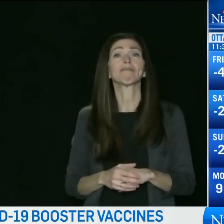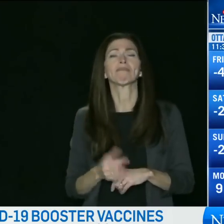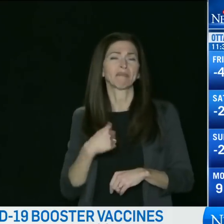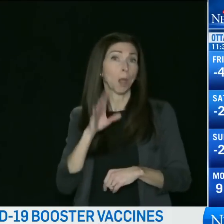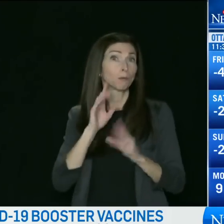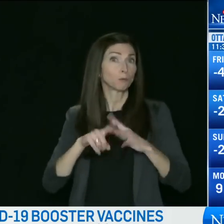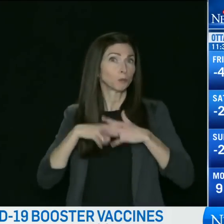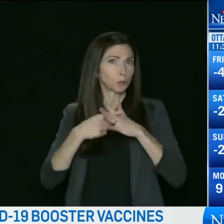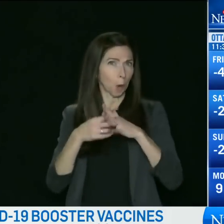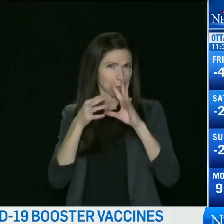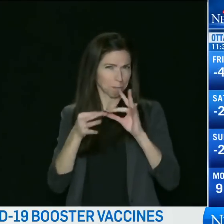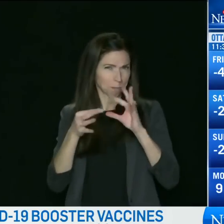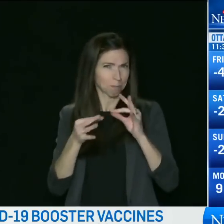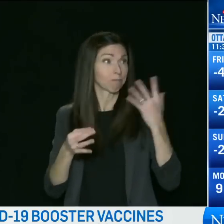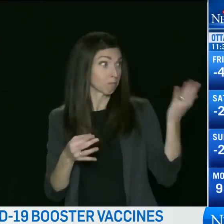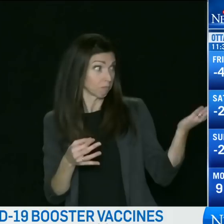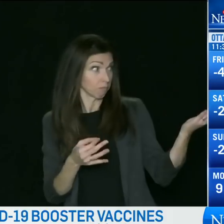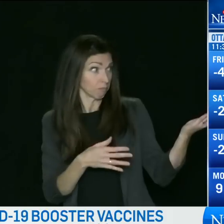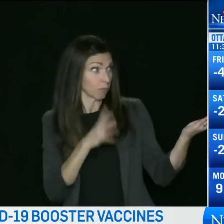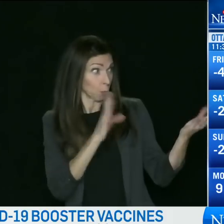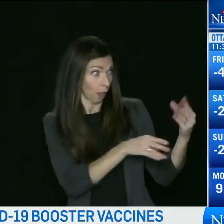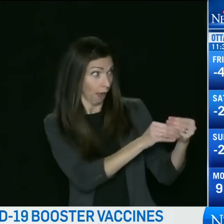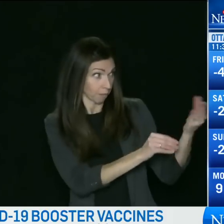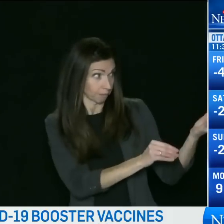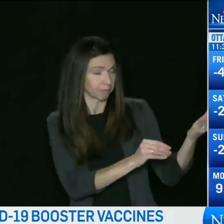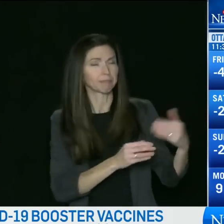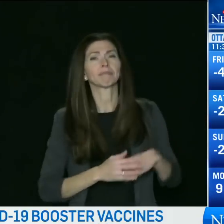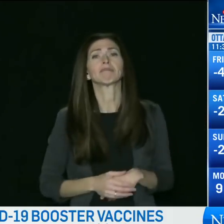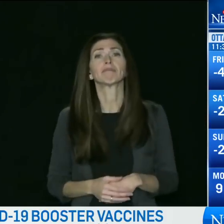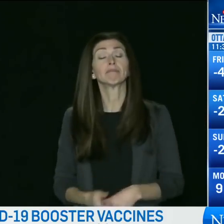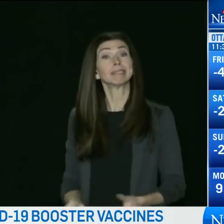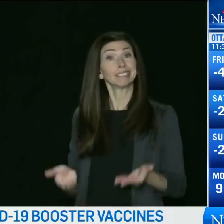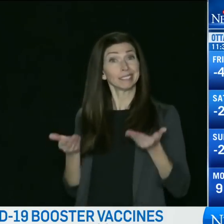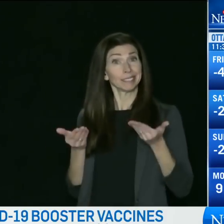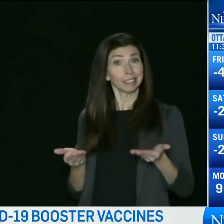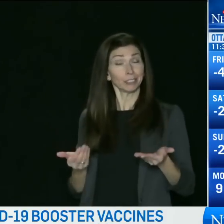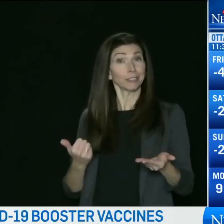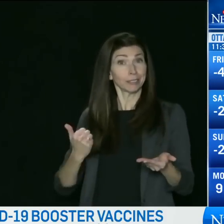DR. NJOO HERE. I CAN START ANSWERING AND Dr. TAM AND Dr. KINES MIGHT COMPLETE